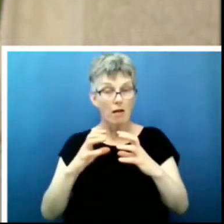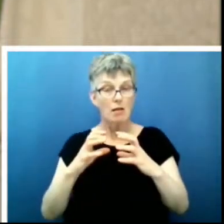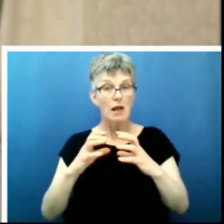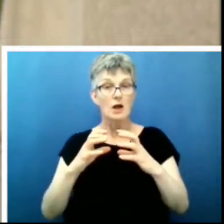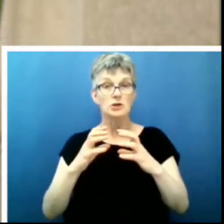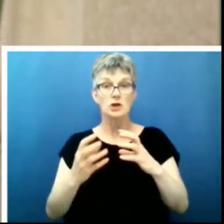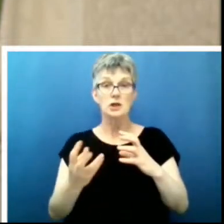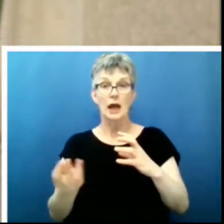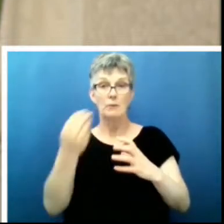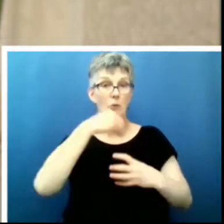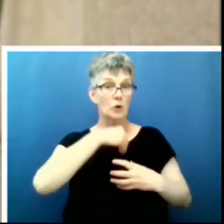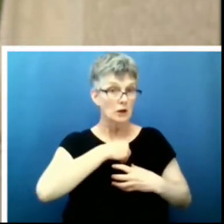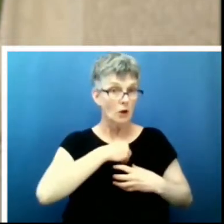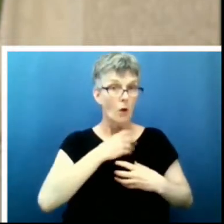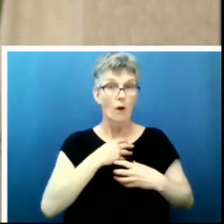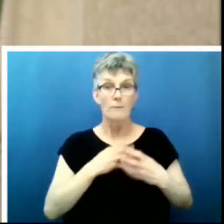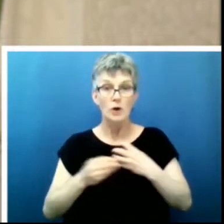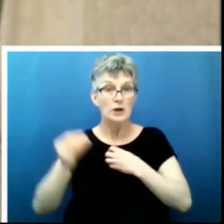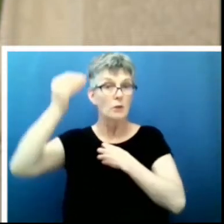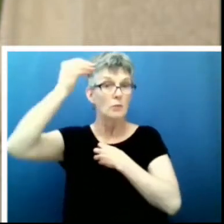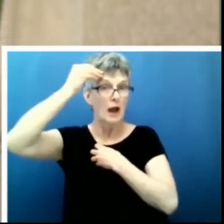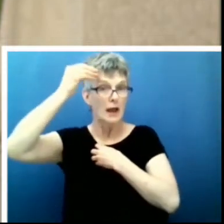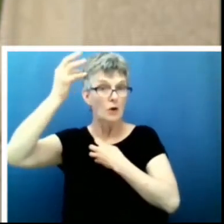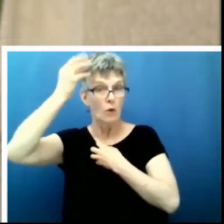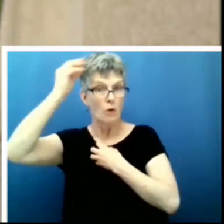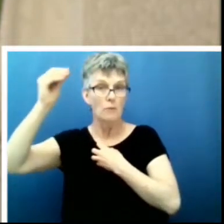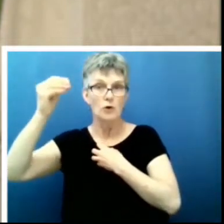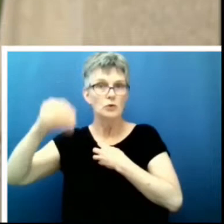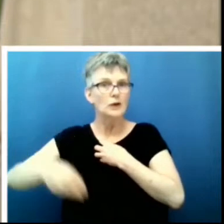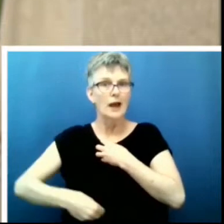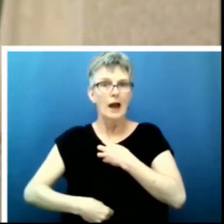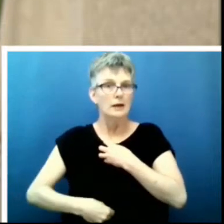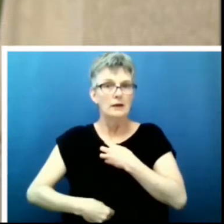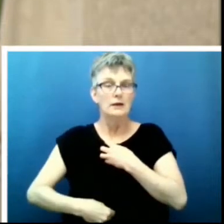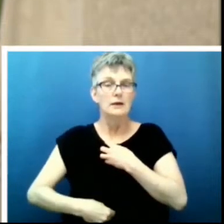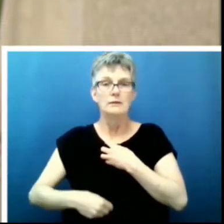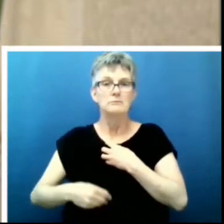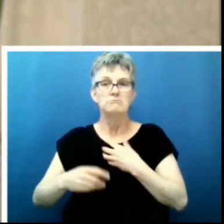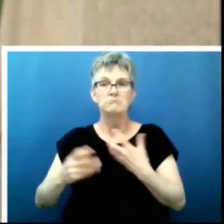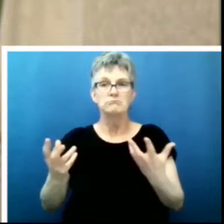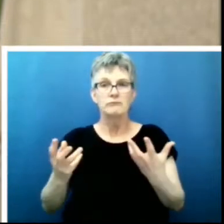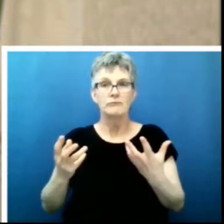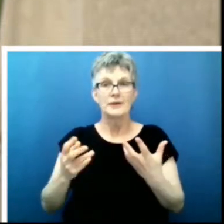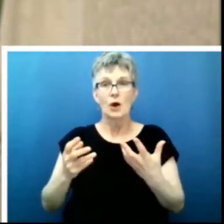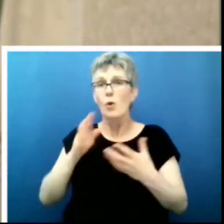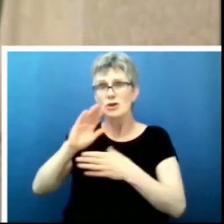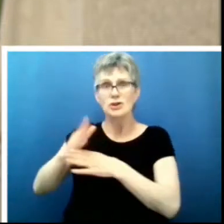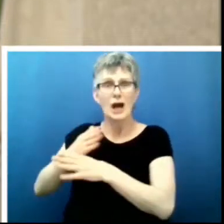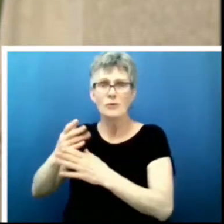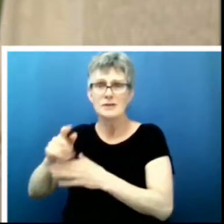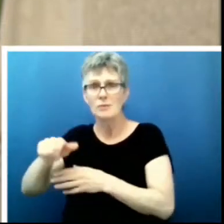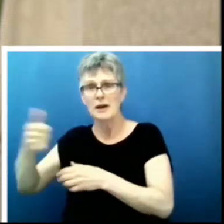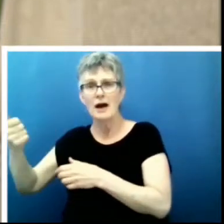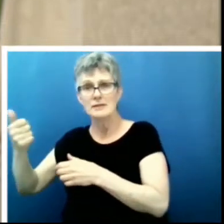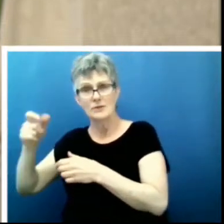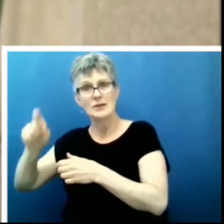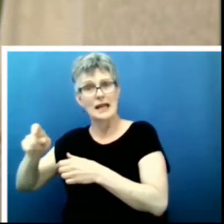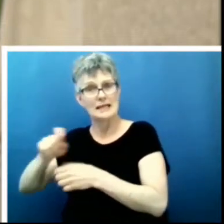Or you can share that energy ball with another. Who might need some energy. You can ask that question as well.